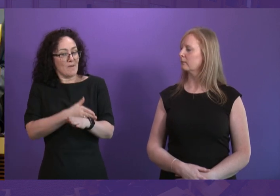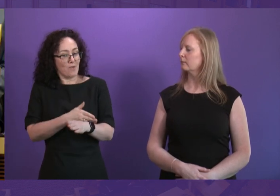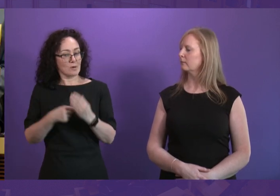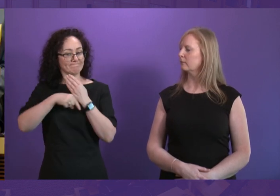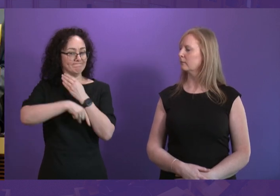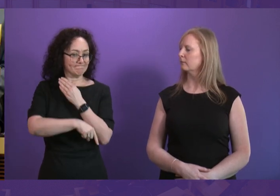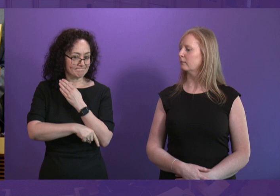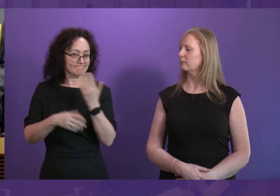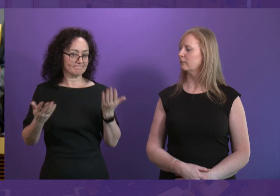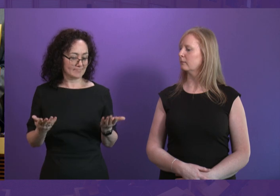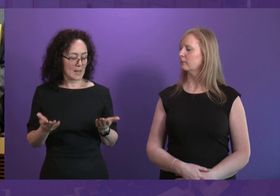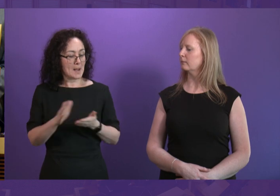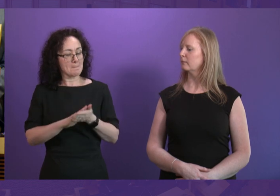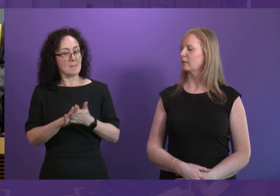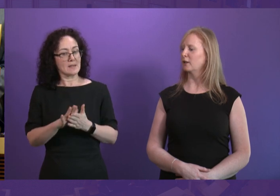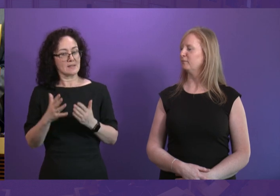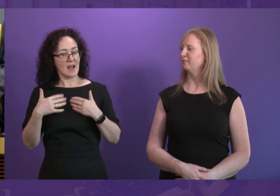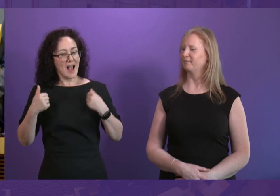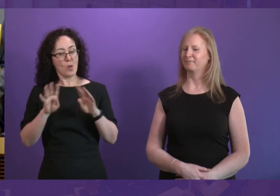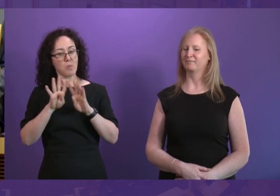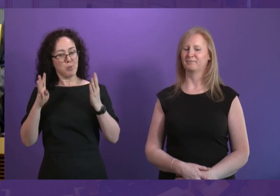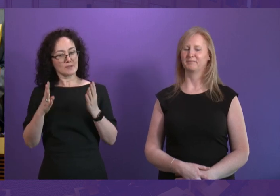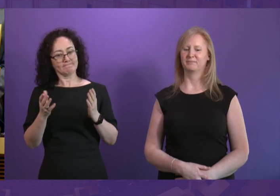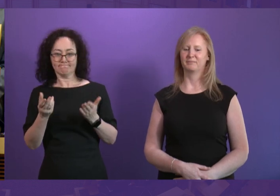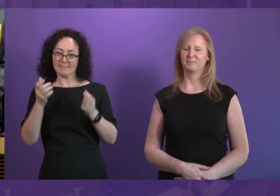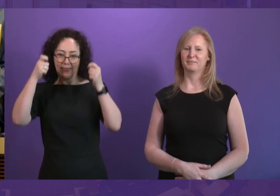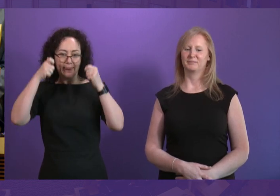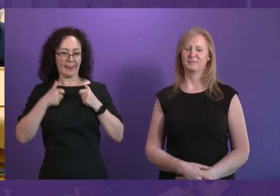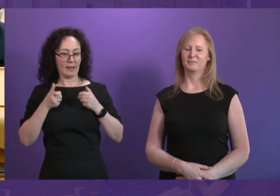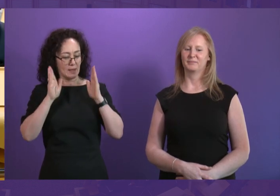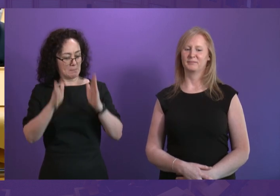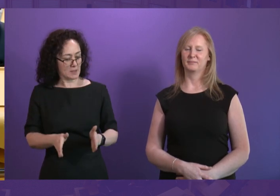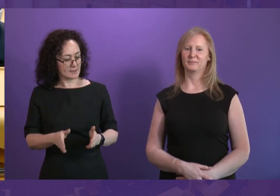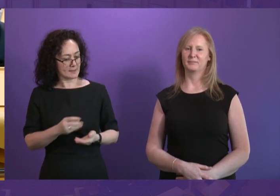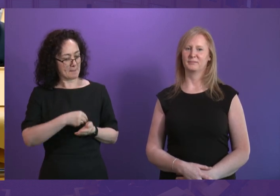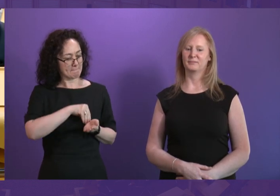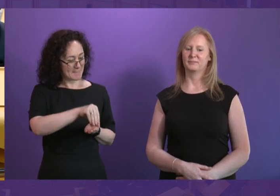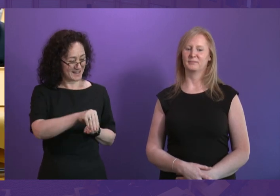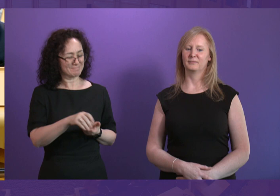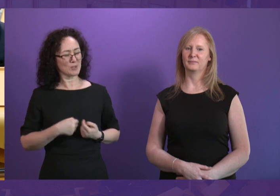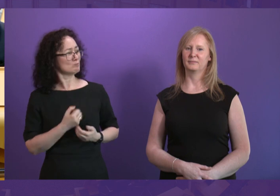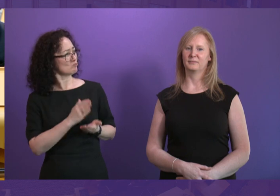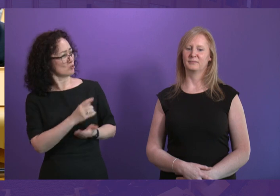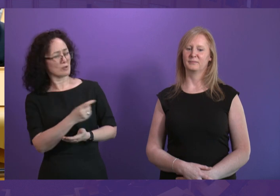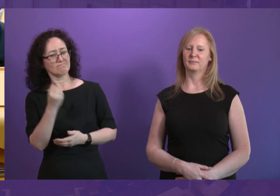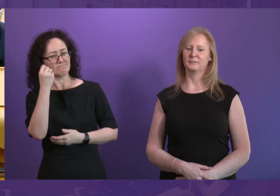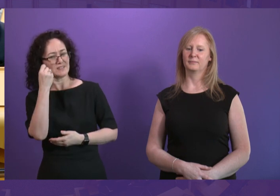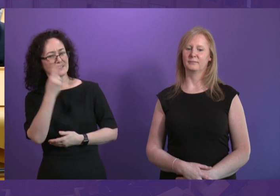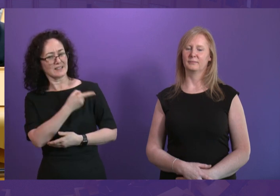boards were contractually and legally obliged to make those payments. I am sure that Monica Lennon can understand that position. However, we will continue to do everything that we